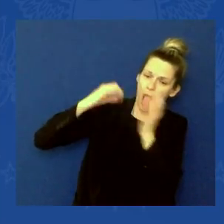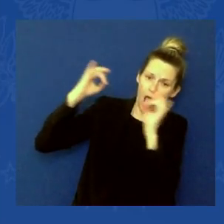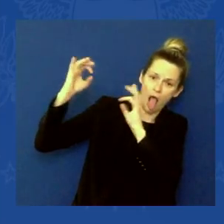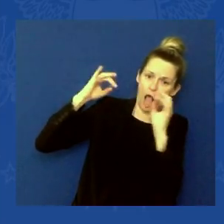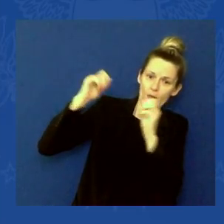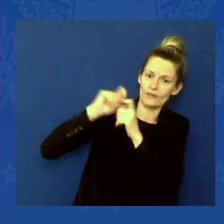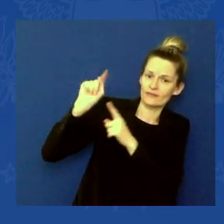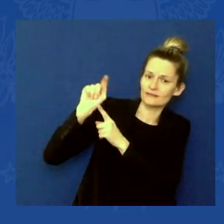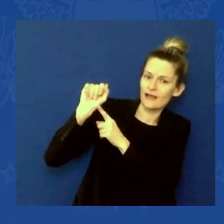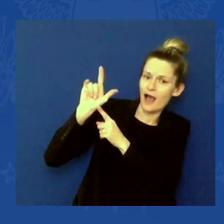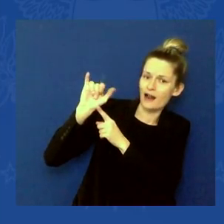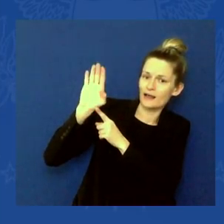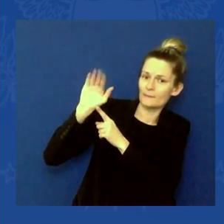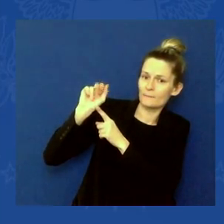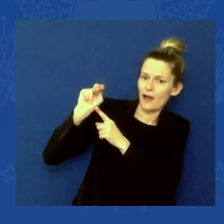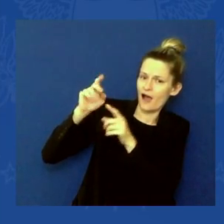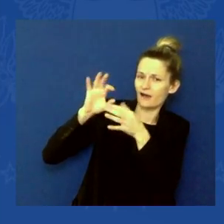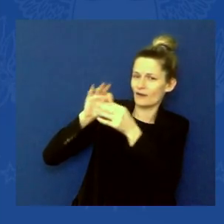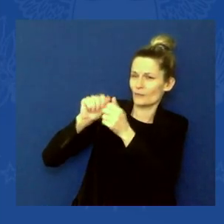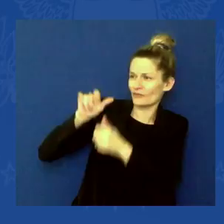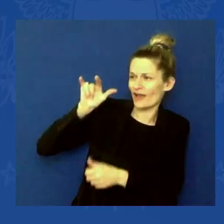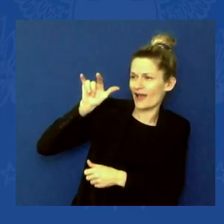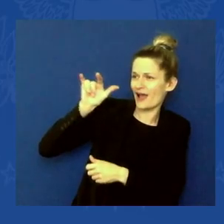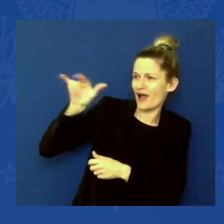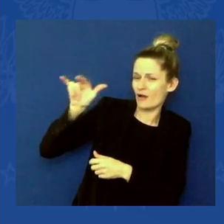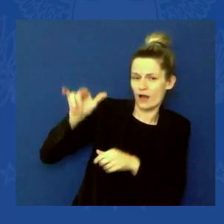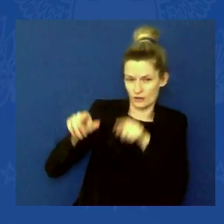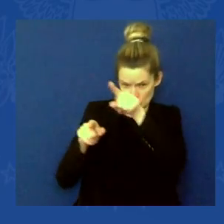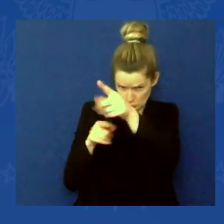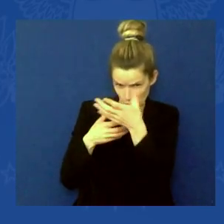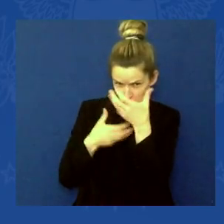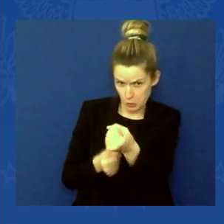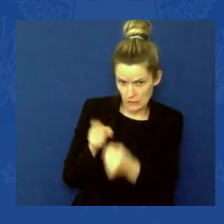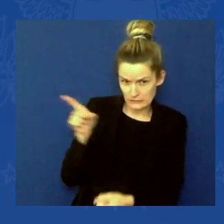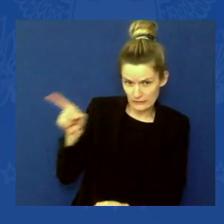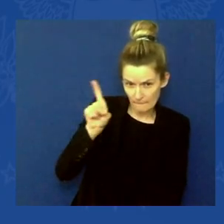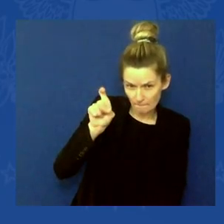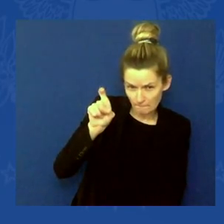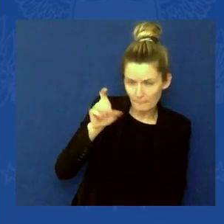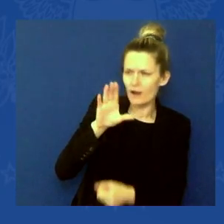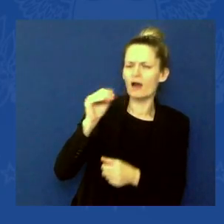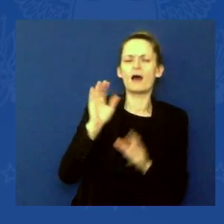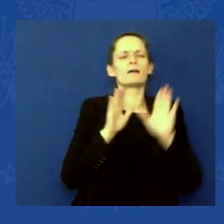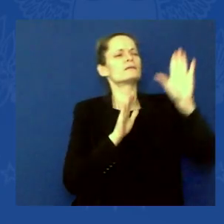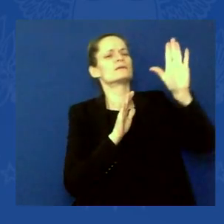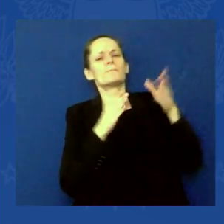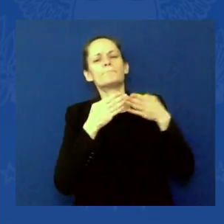And then a question on the public response. A new poll, out today shows Americans wanted to withdraw from Afghanistan,